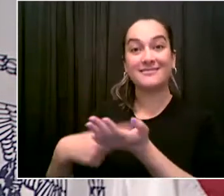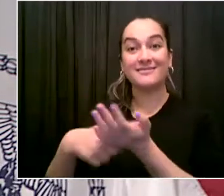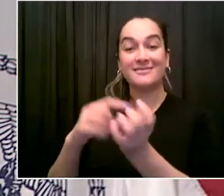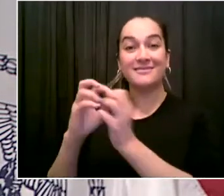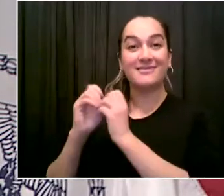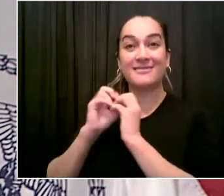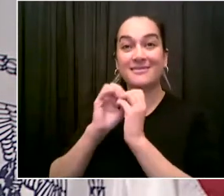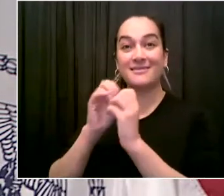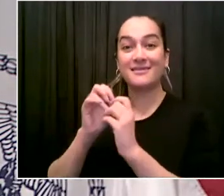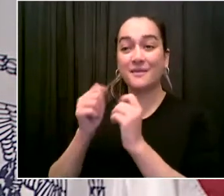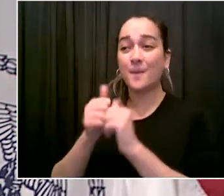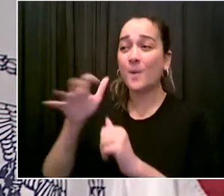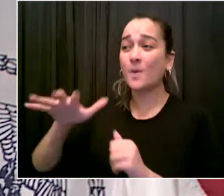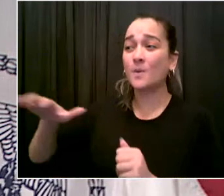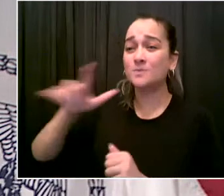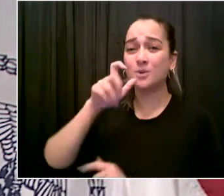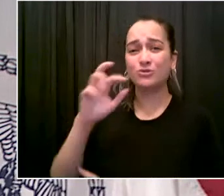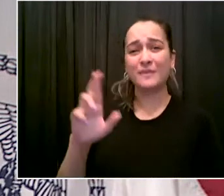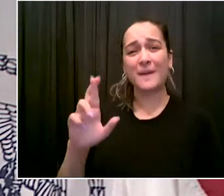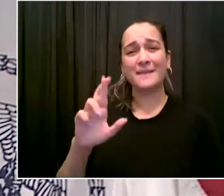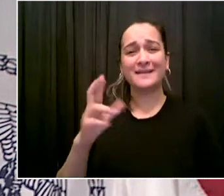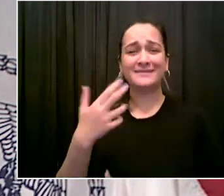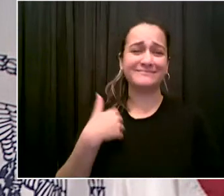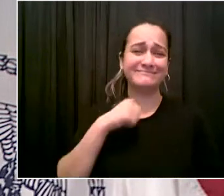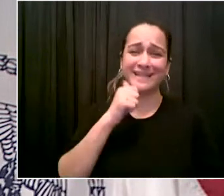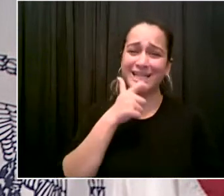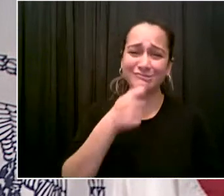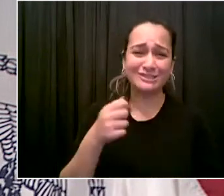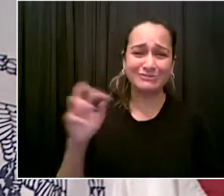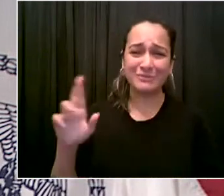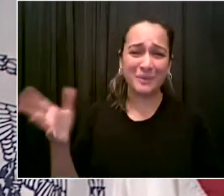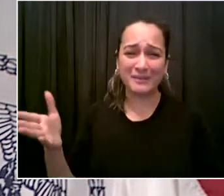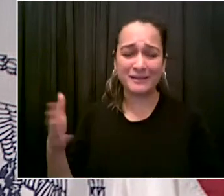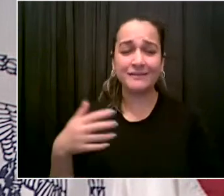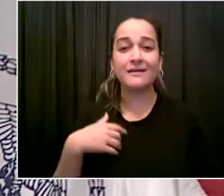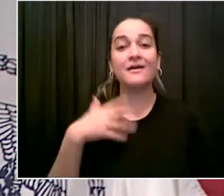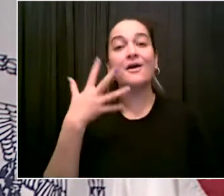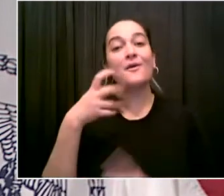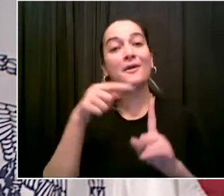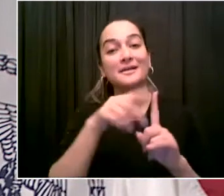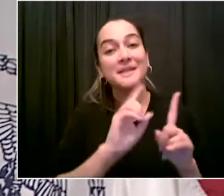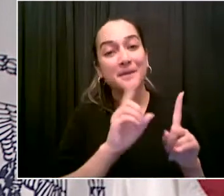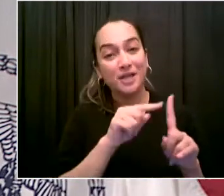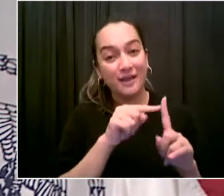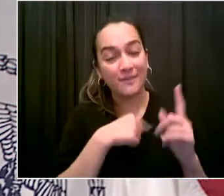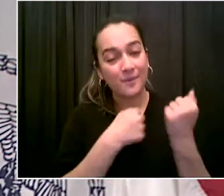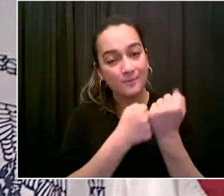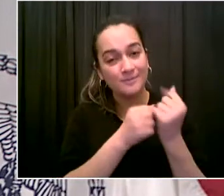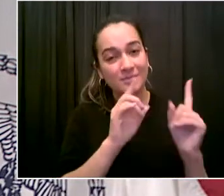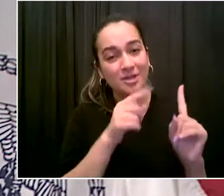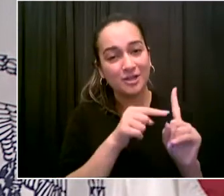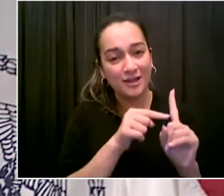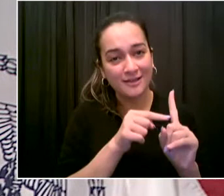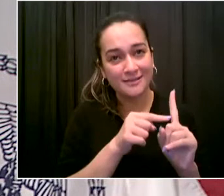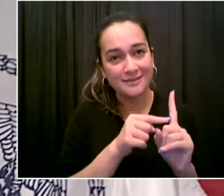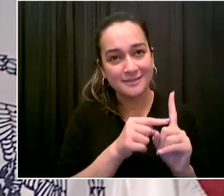DEBATE. LOOK AGAIN, WE WILL EXPECT RESPECT THE WL OF THE PEOPLE AND ANYTHING CAN HAPPEN. BUT I'M 100% CERTAIN A DEMOCRAT WILL NWI.